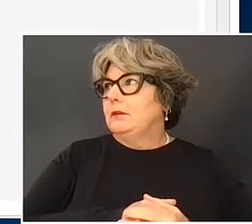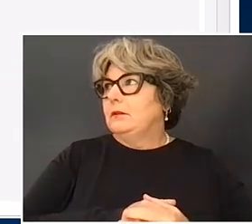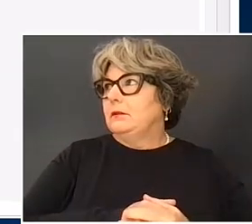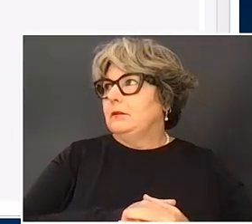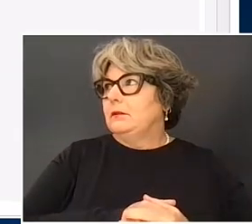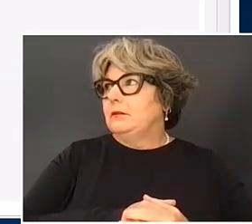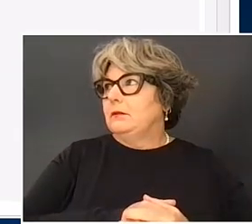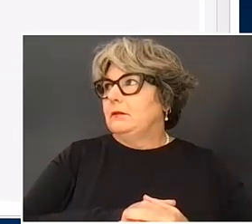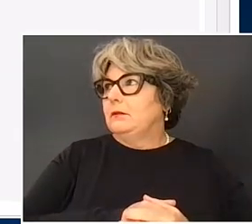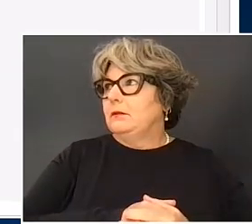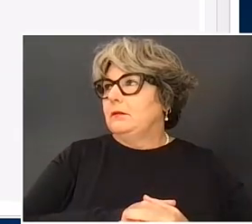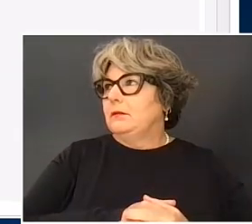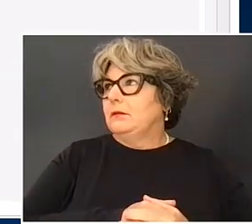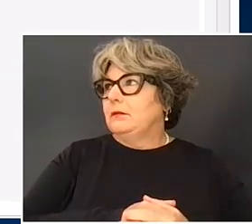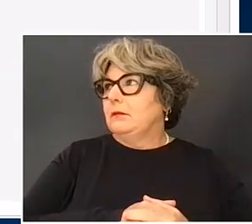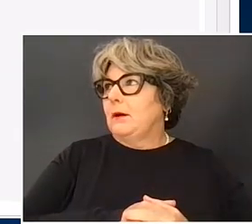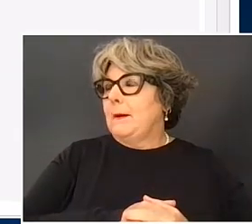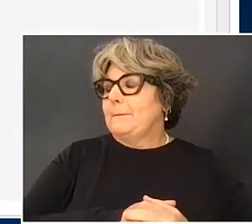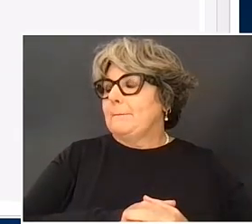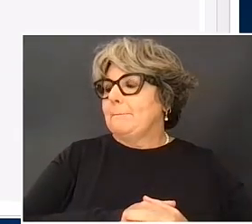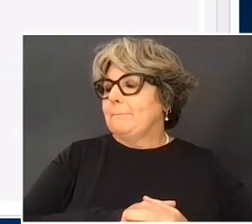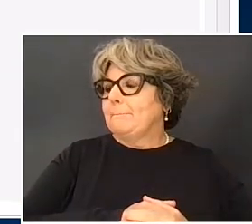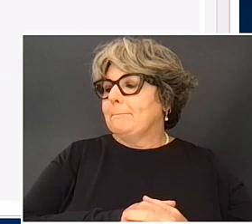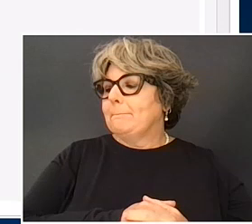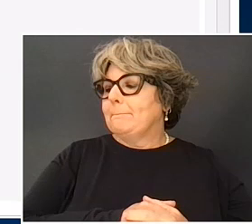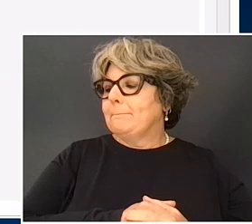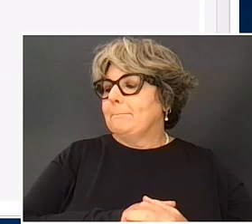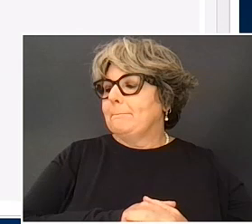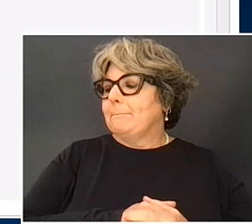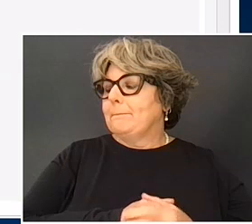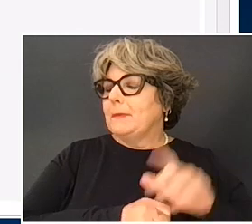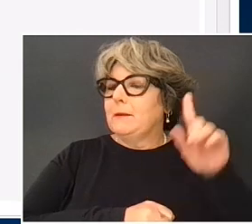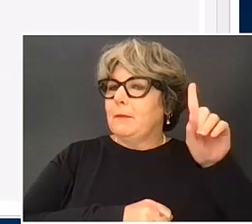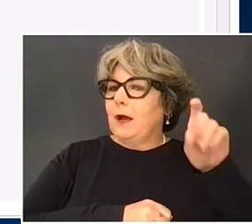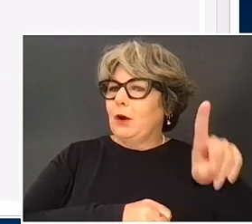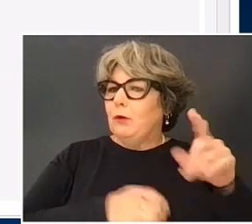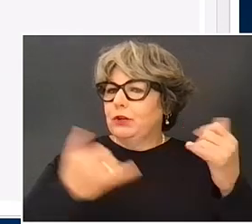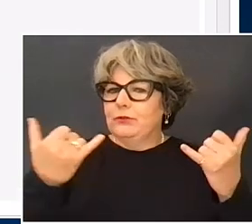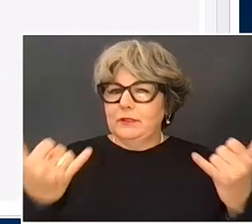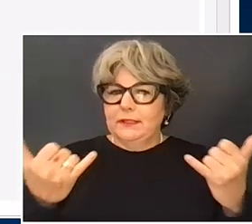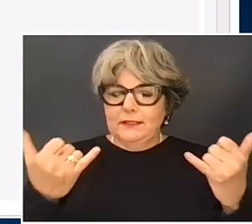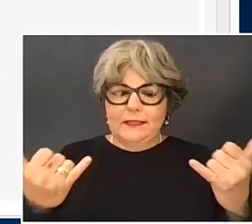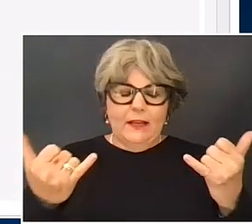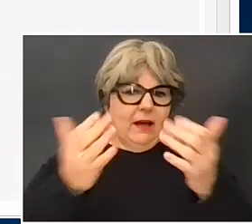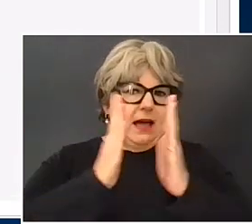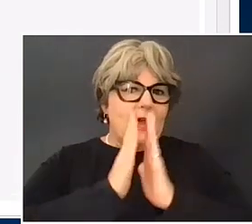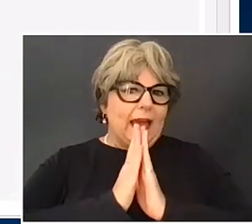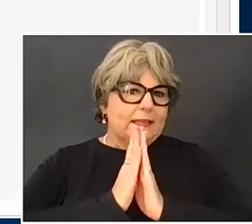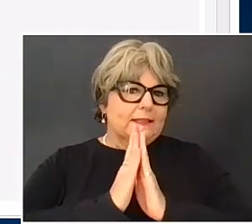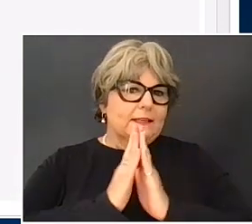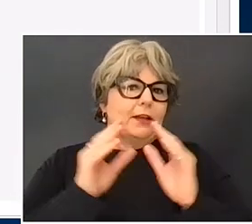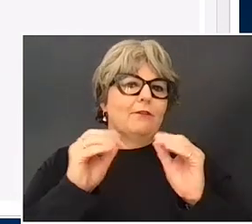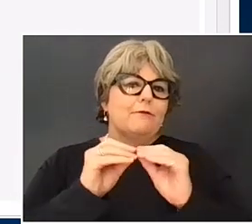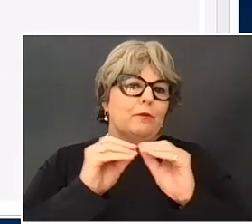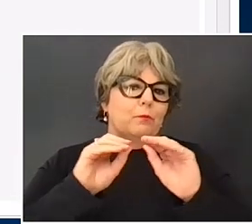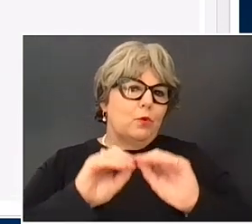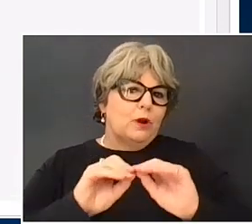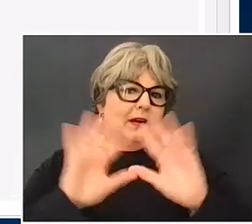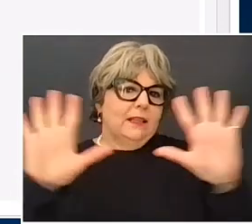have right now would be just asking for a little bit more clarity around the intent